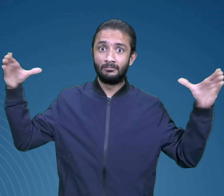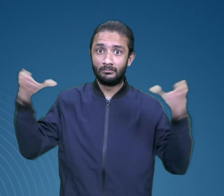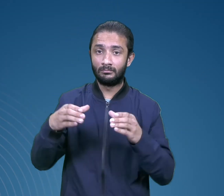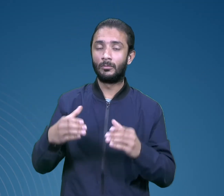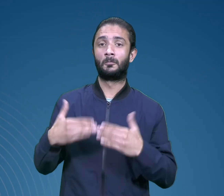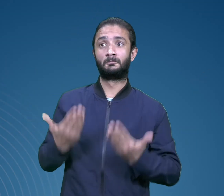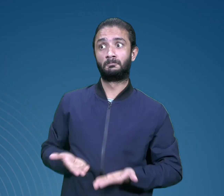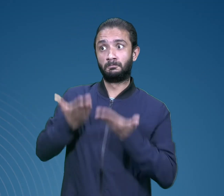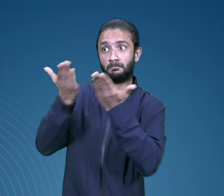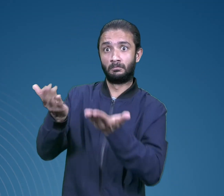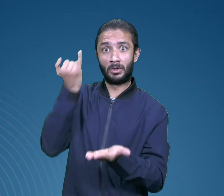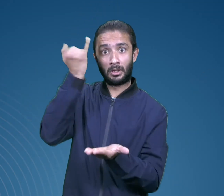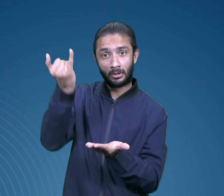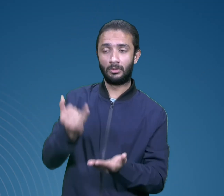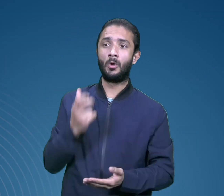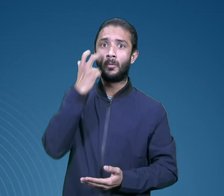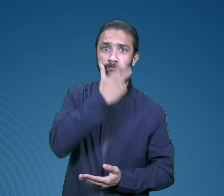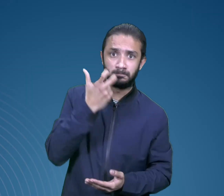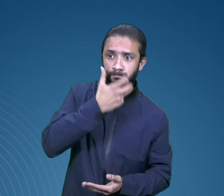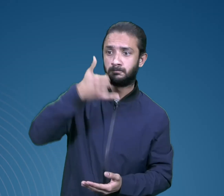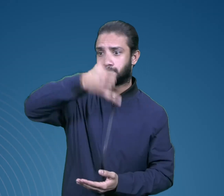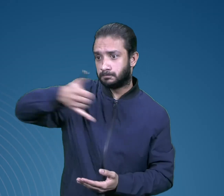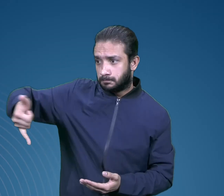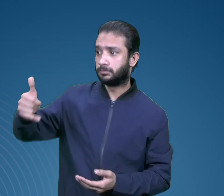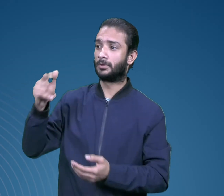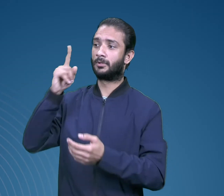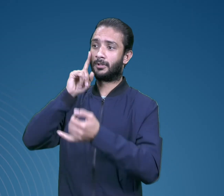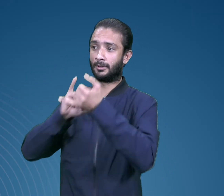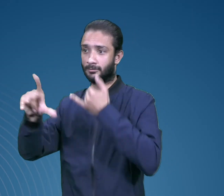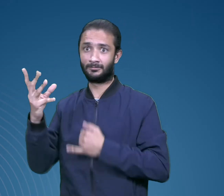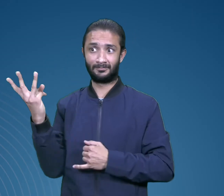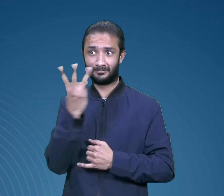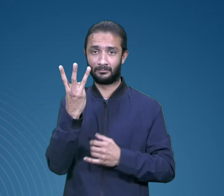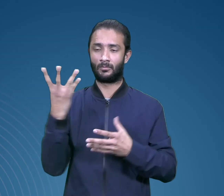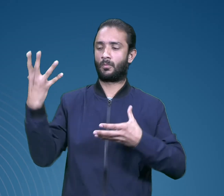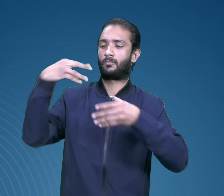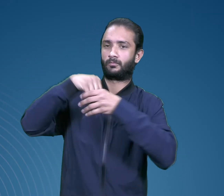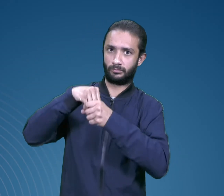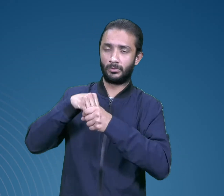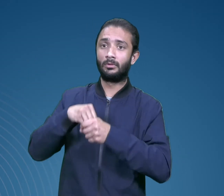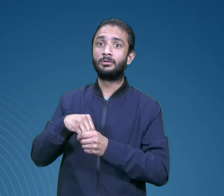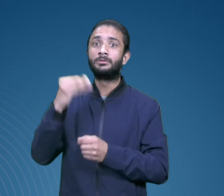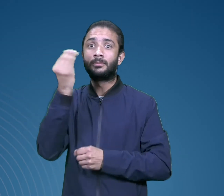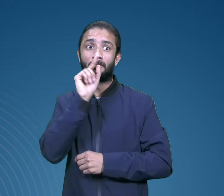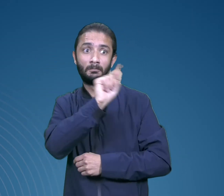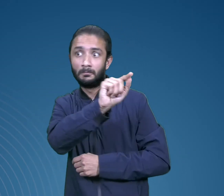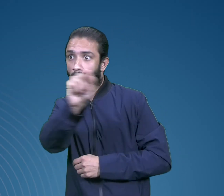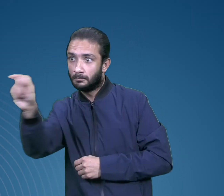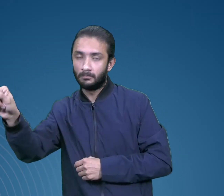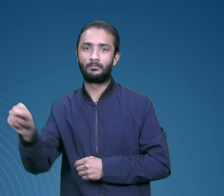Oral schools should also provide ISL support as and when required.